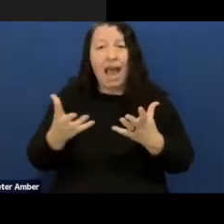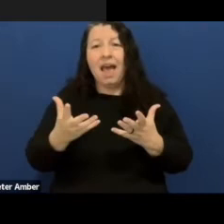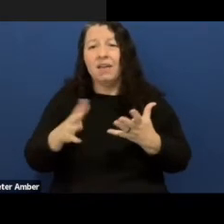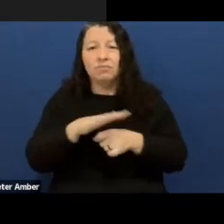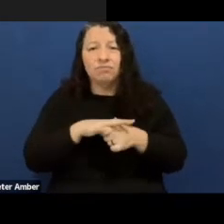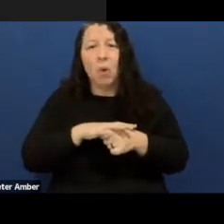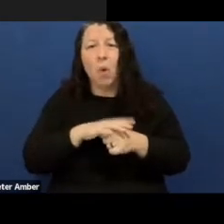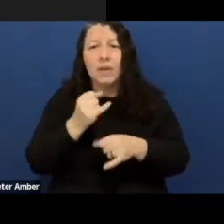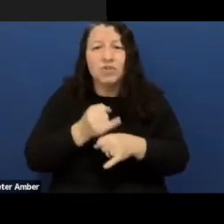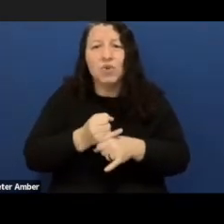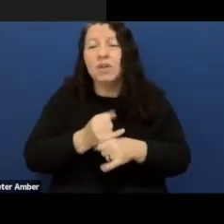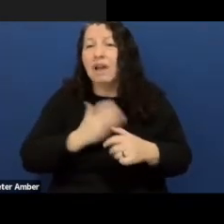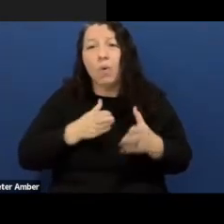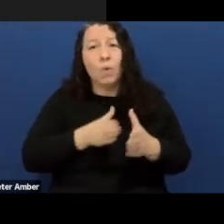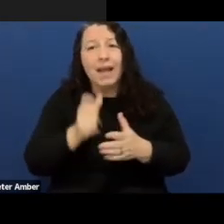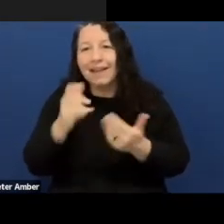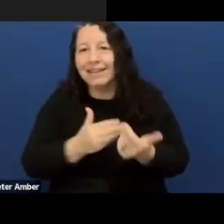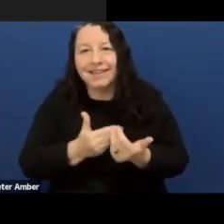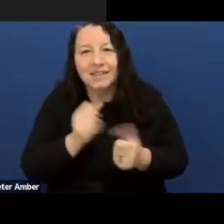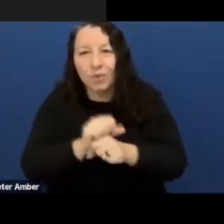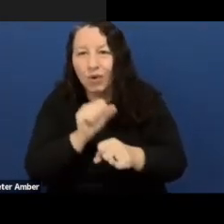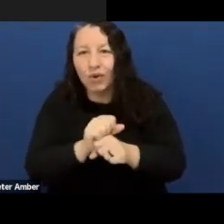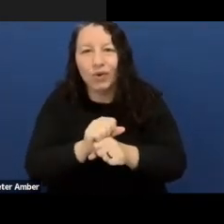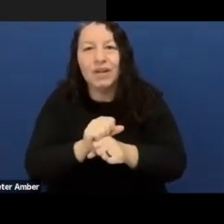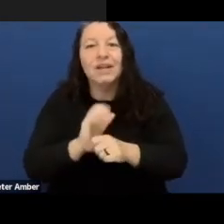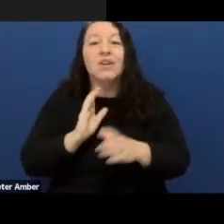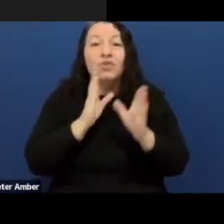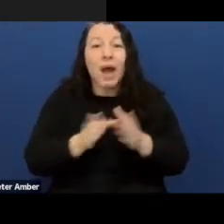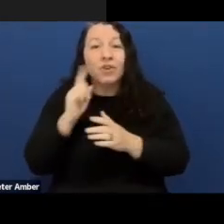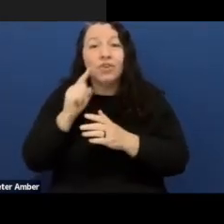the razor's edge between public health and politics and government and civic institutions.